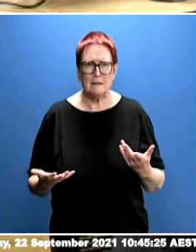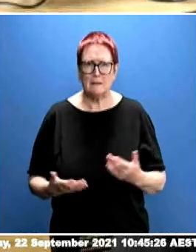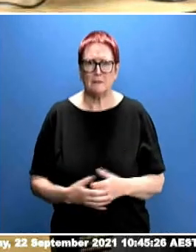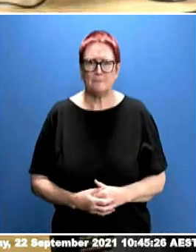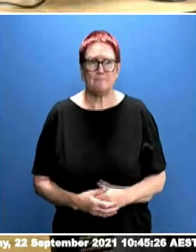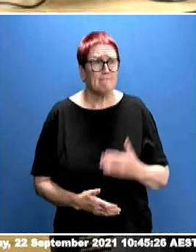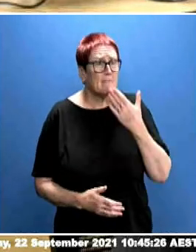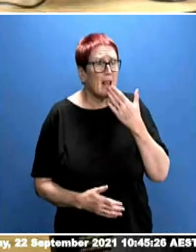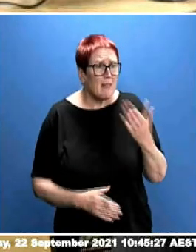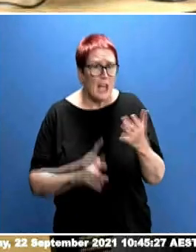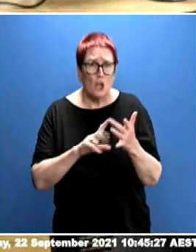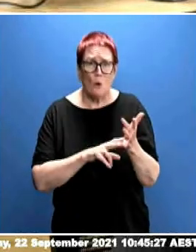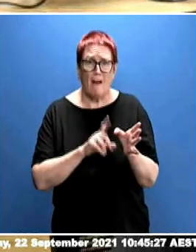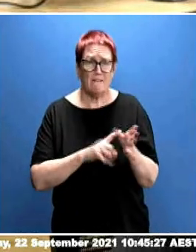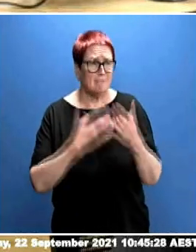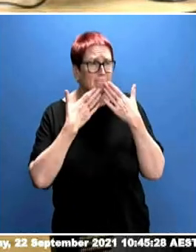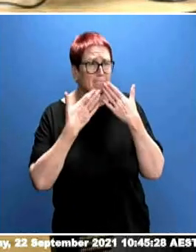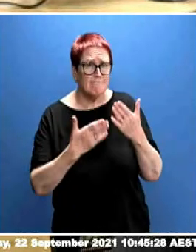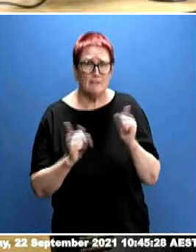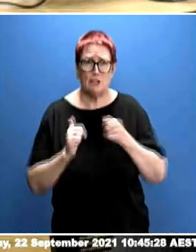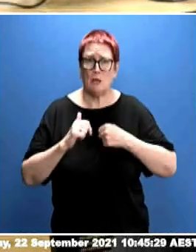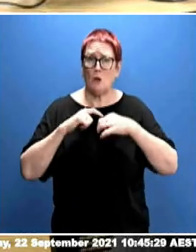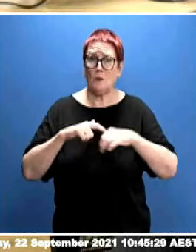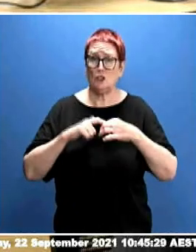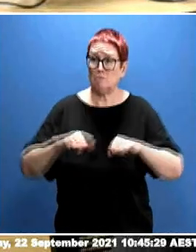Thank you, Ivy. They're all the questions that I had. Chair.